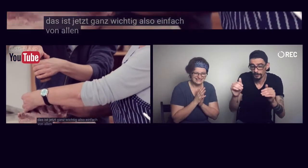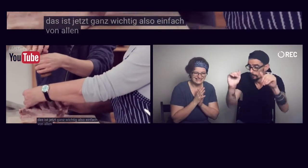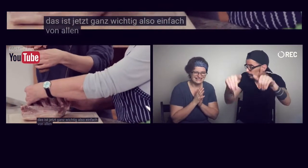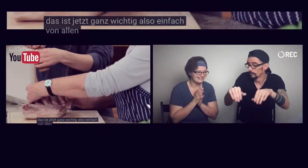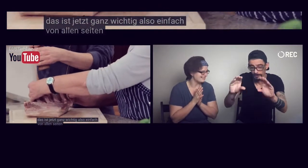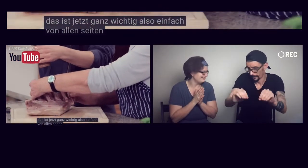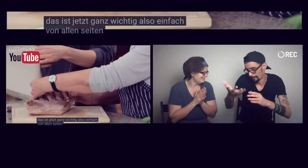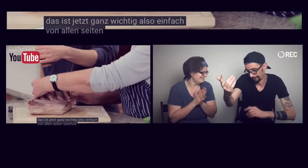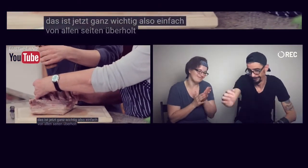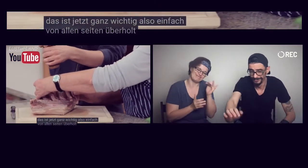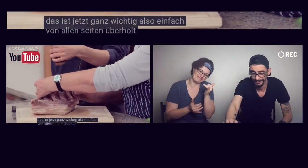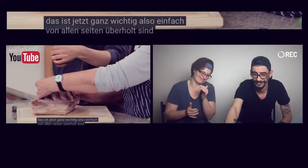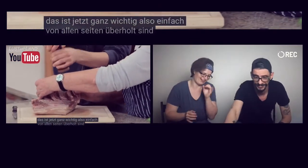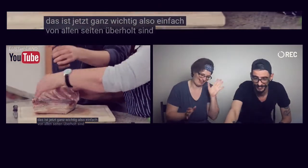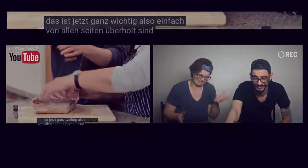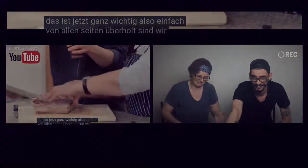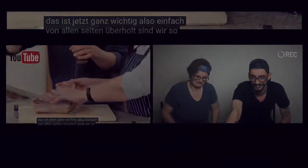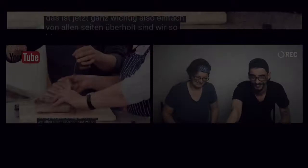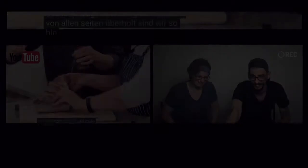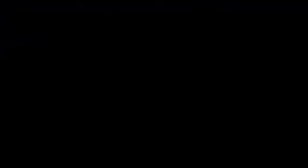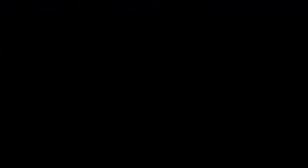[NOAH] - Yes, I think that's a little bit pitty.